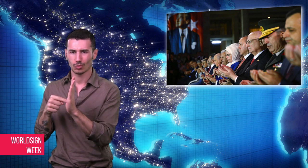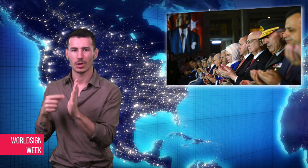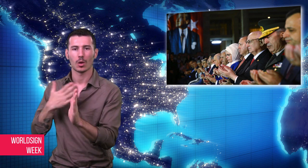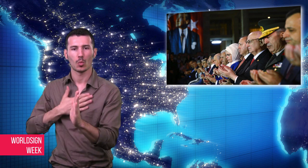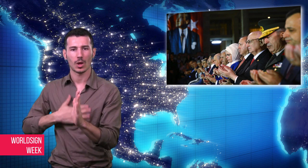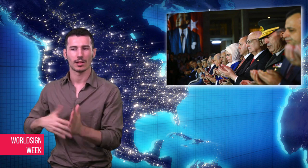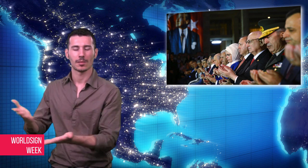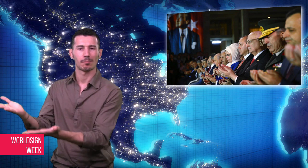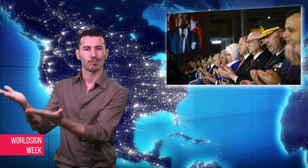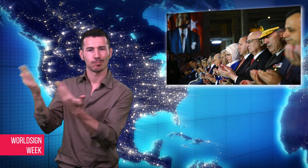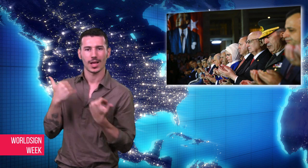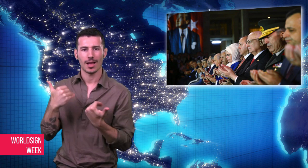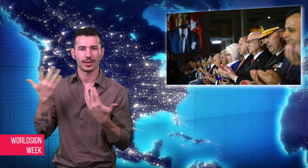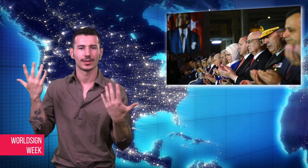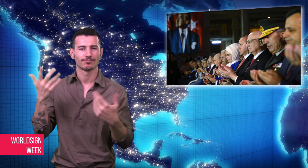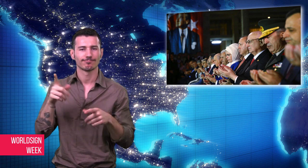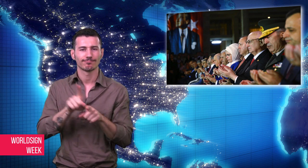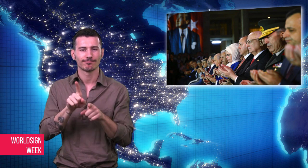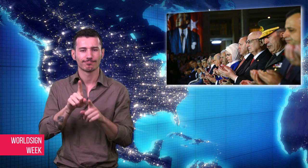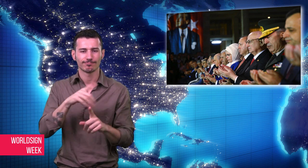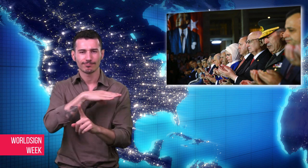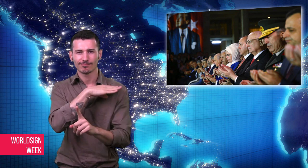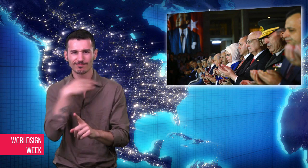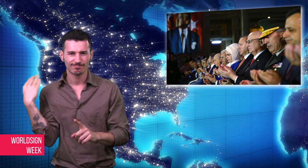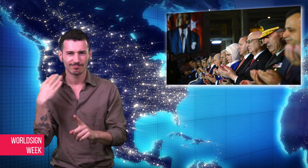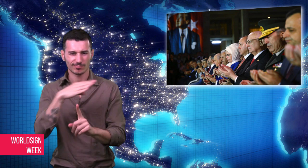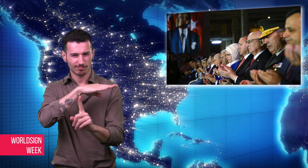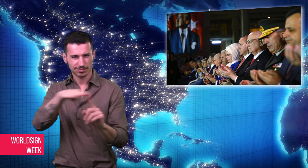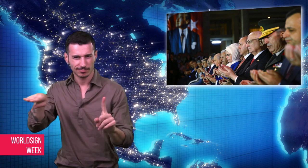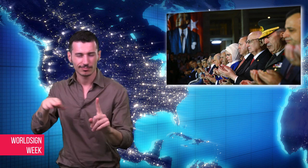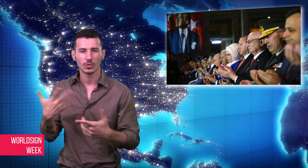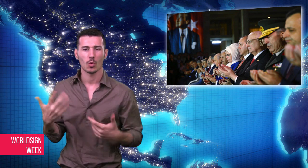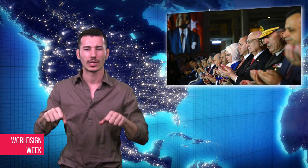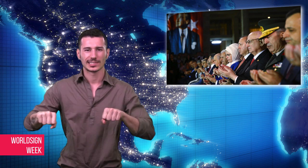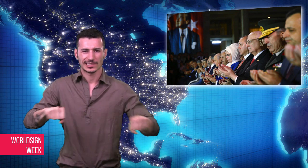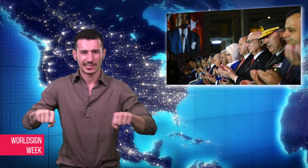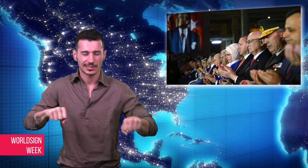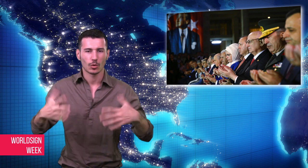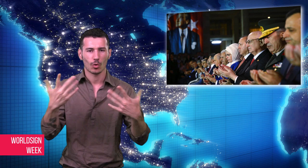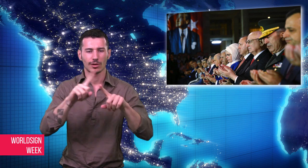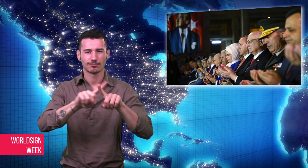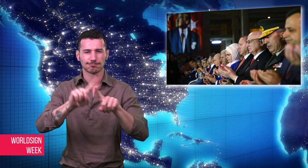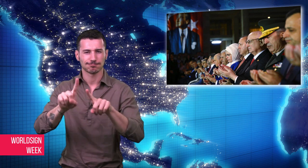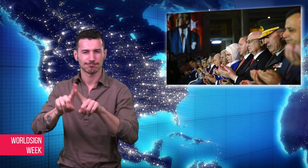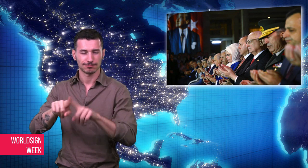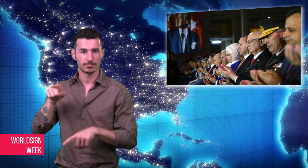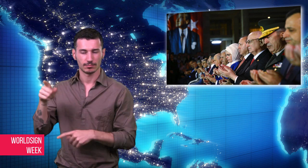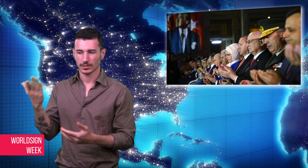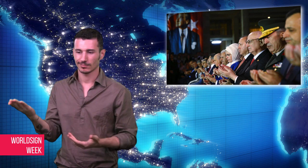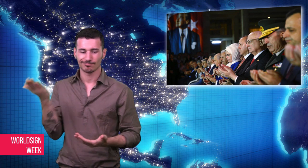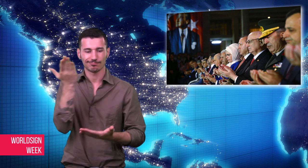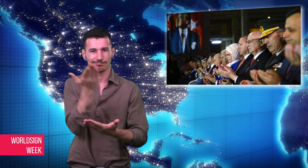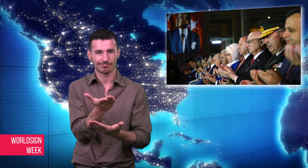restore capital punishment. But if Turkey does approve a bill, they may